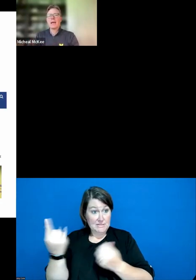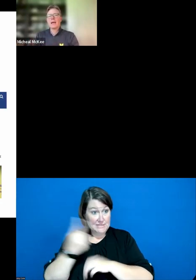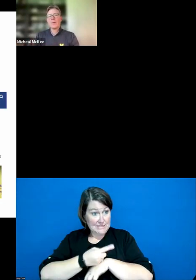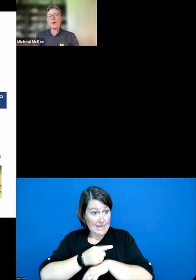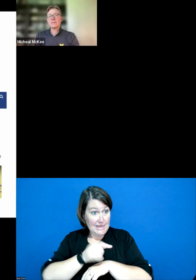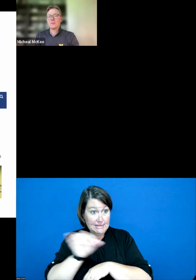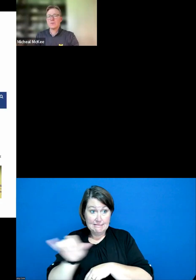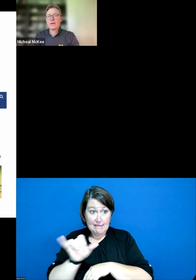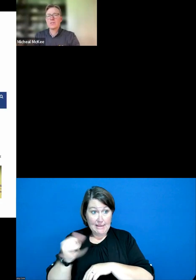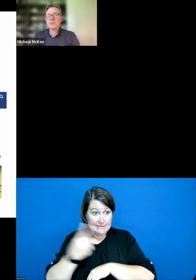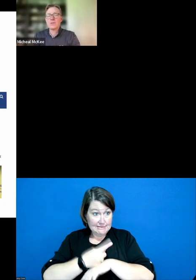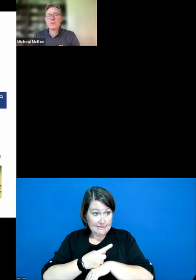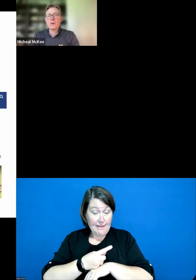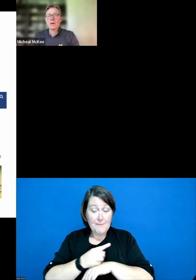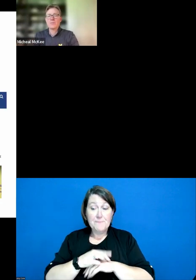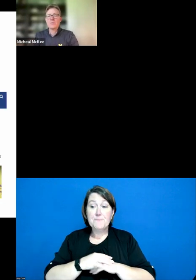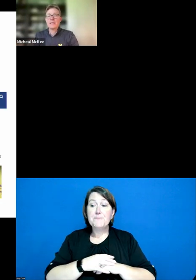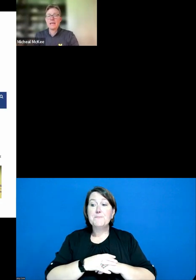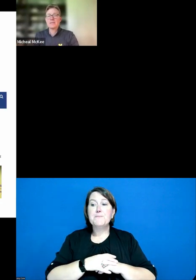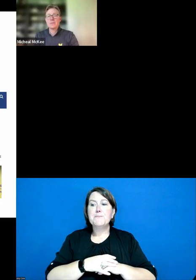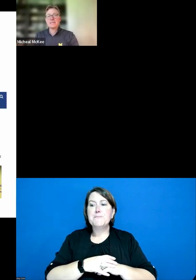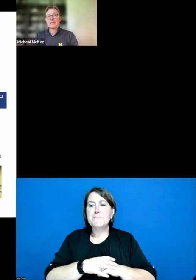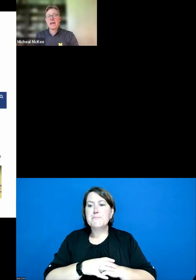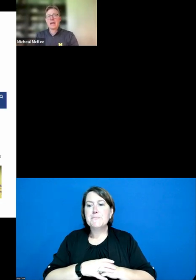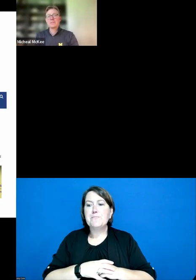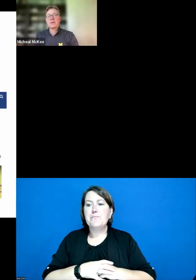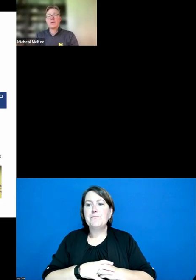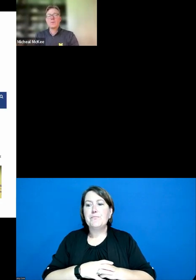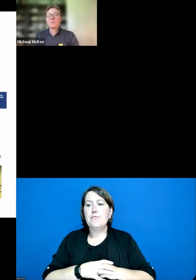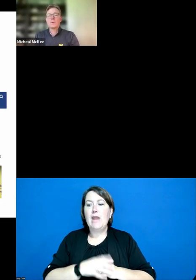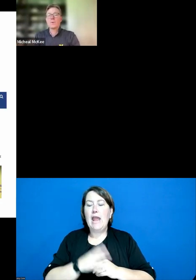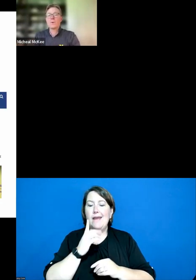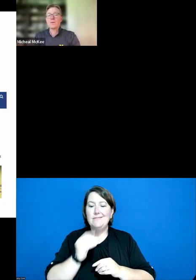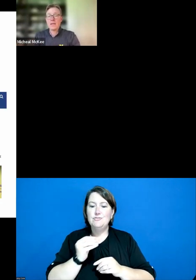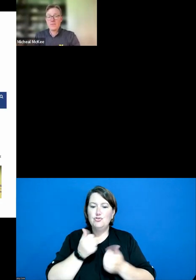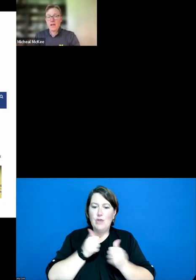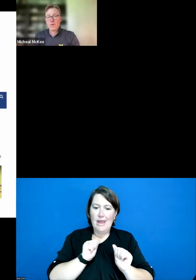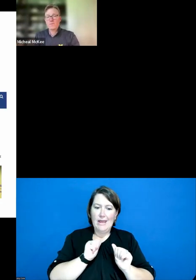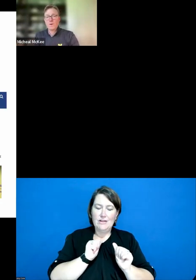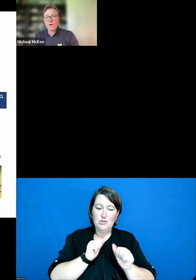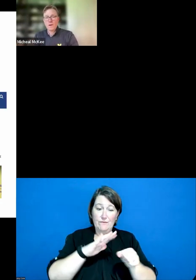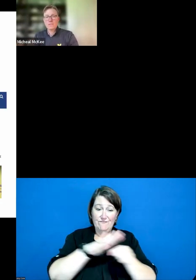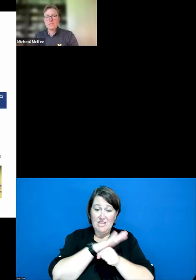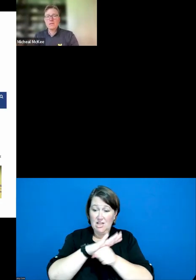and we're also trying to mitigate some of these gaps. Through deep health talks.